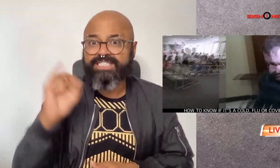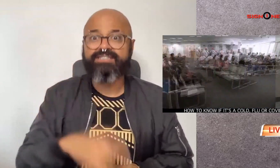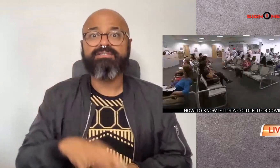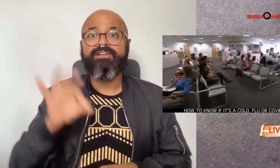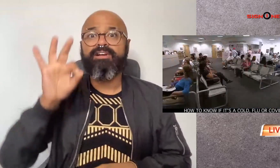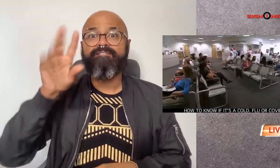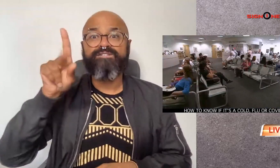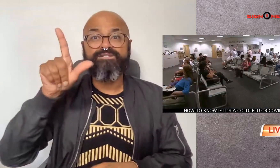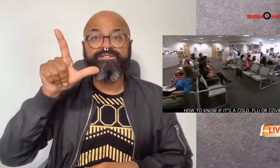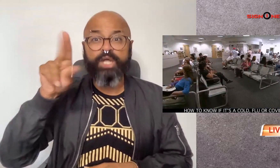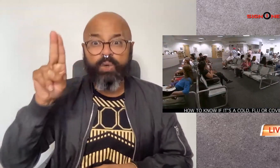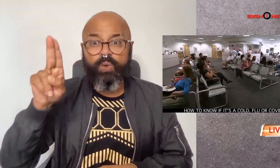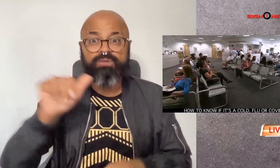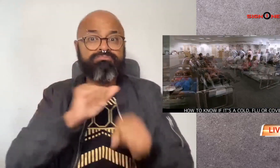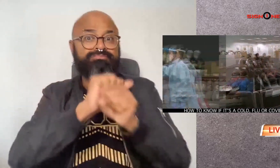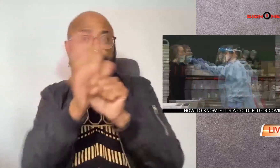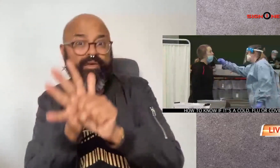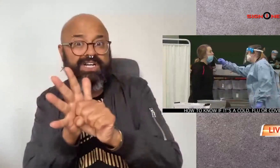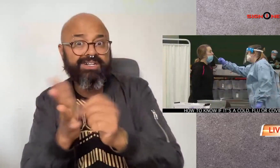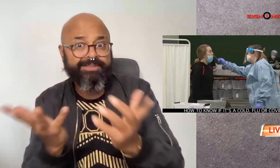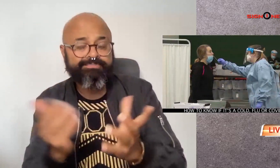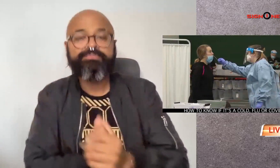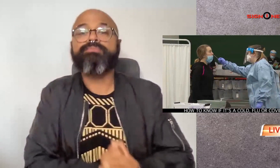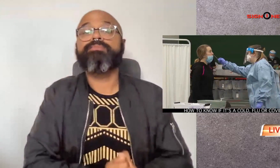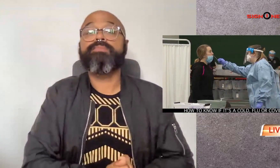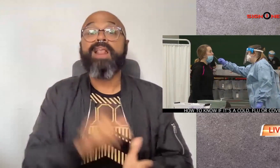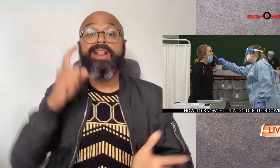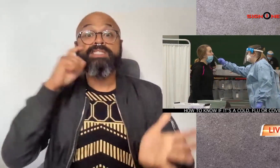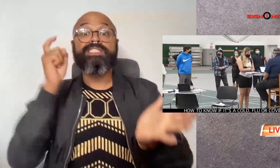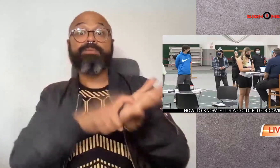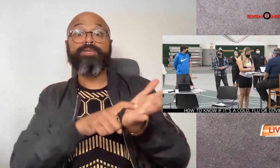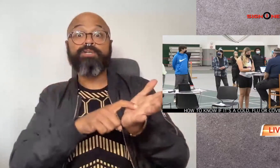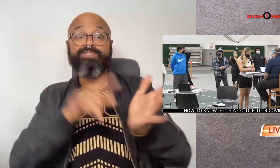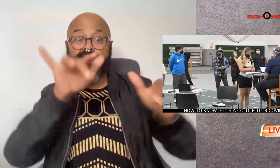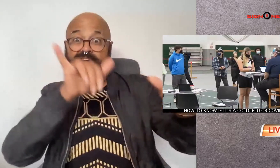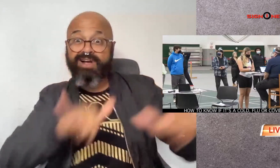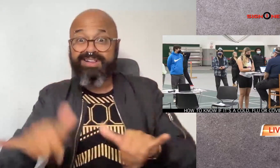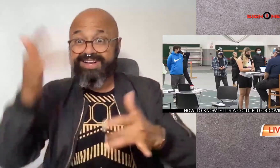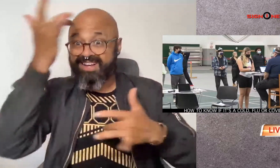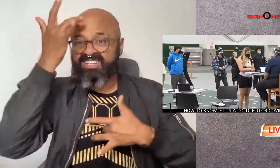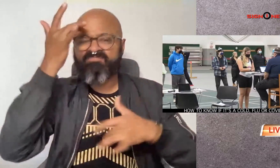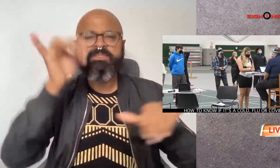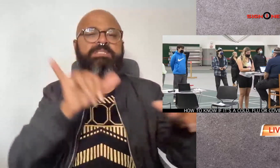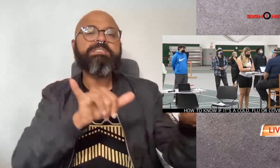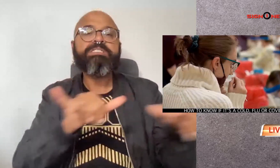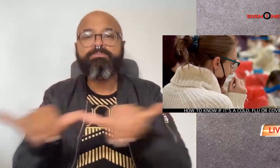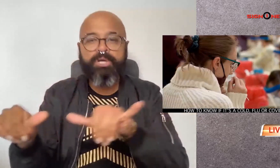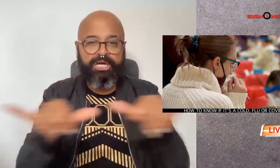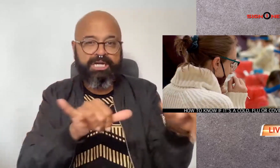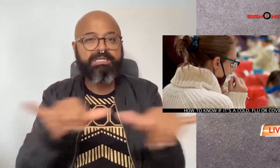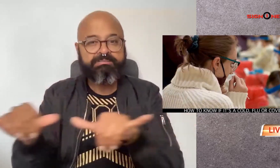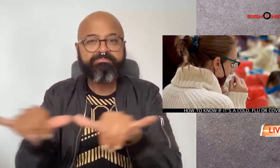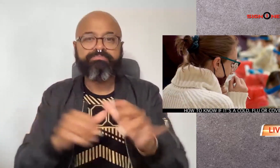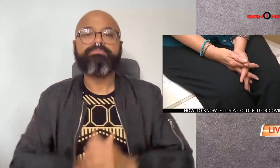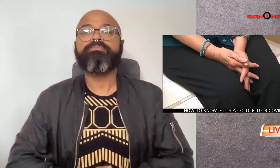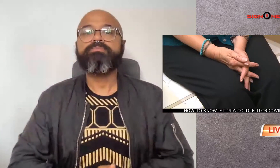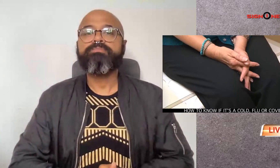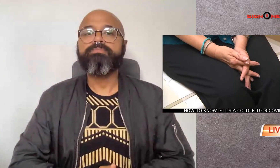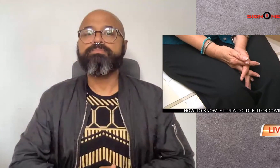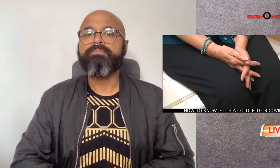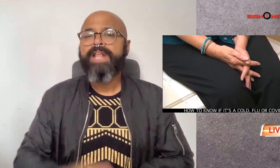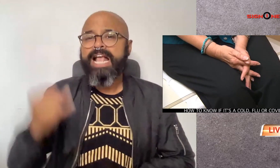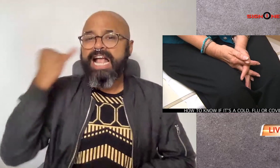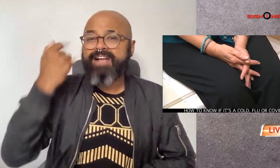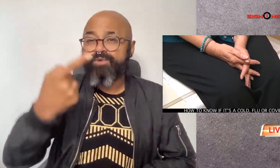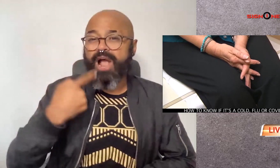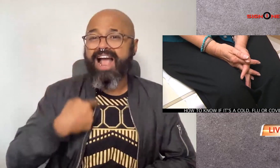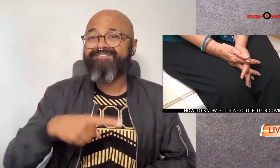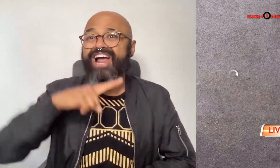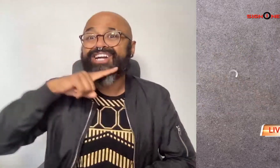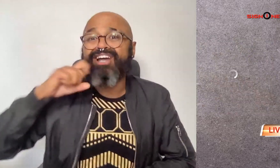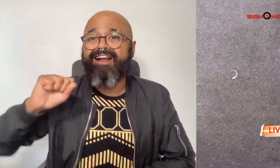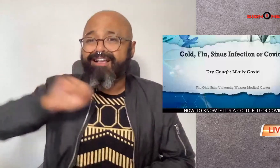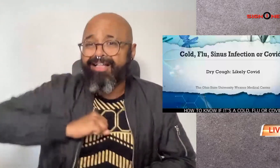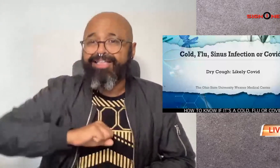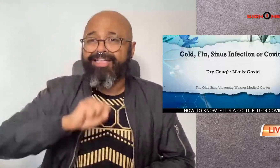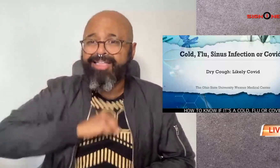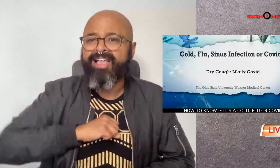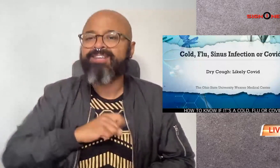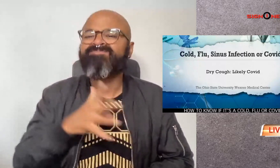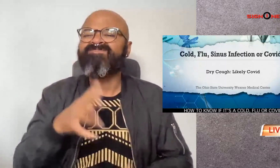the flu and covid the symptoms of all of these illnesses are similar if you have a dry cough